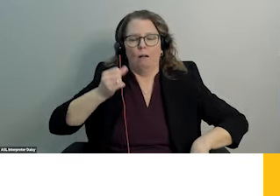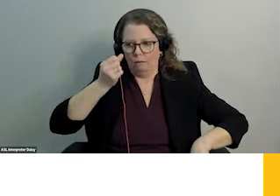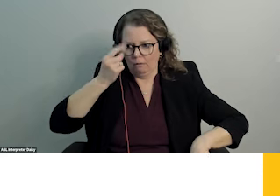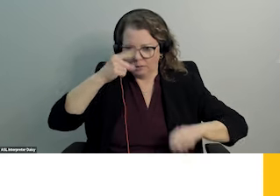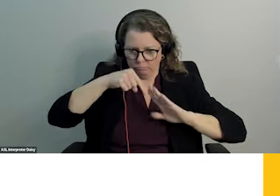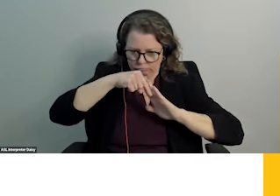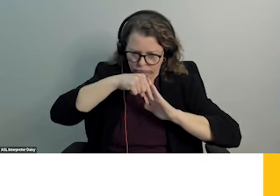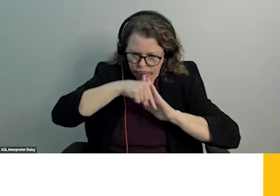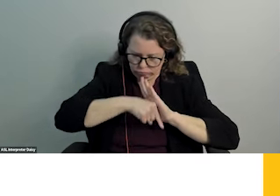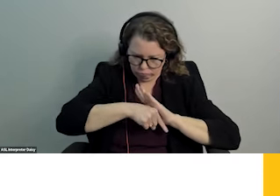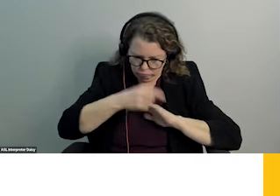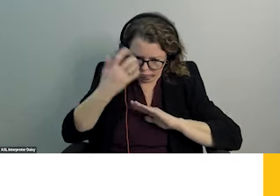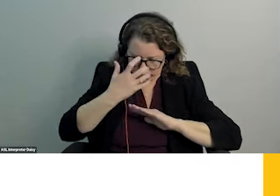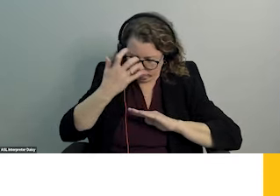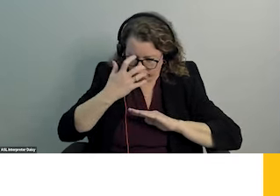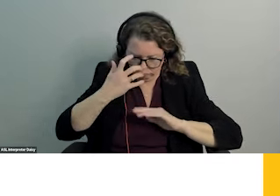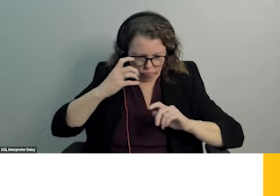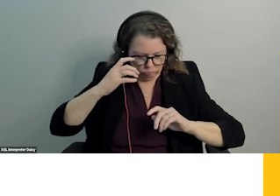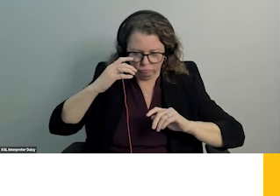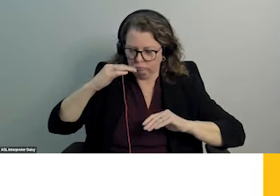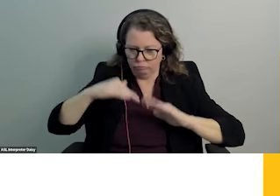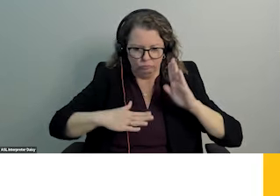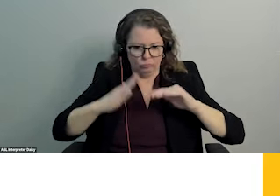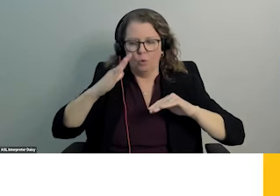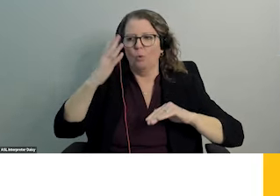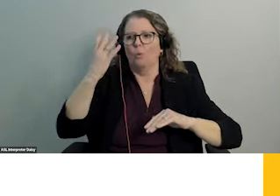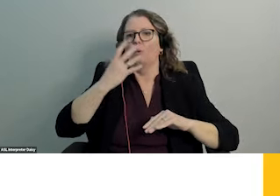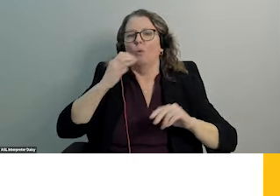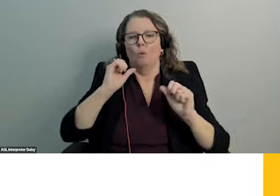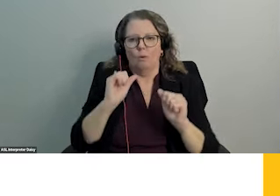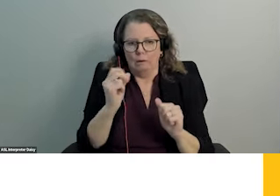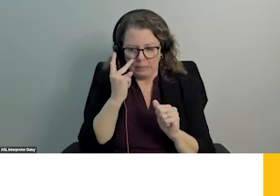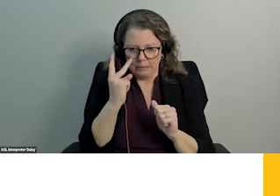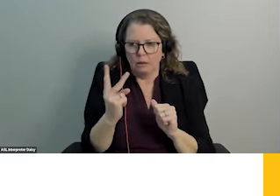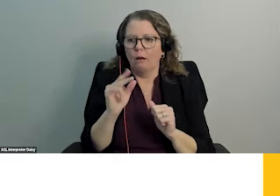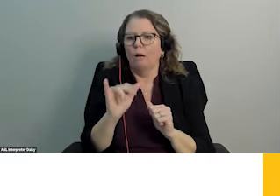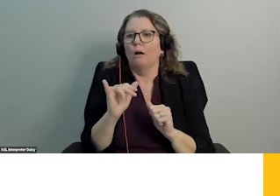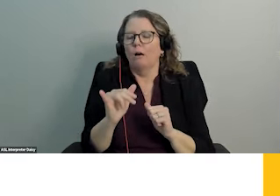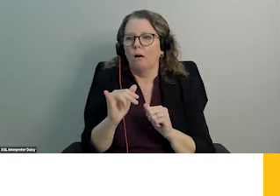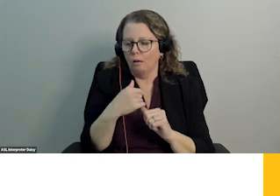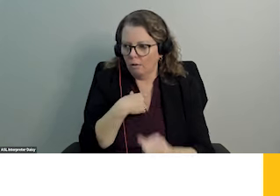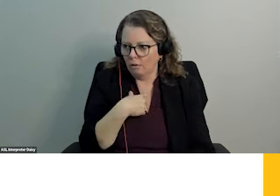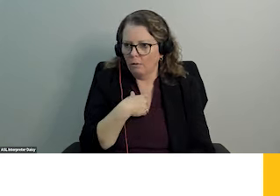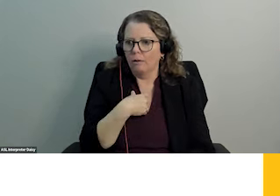and the fluidity of disability, you can really start to see why this is such a huge demographic